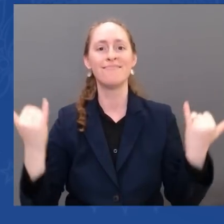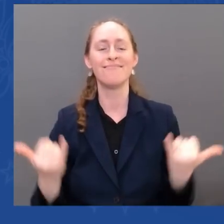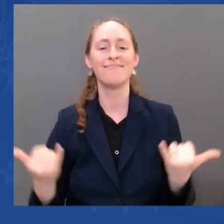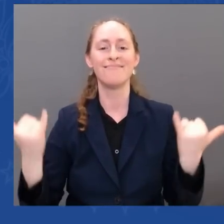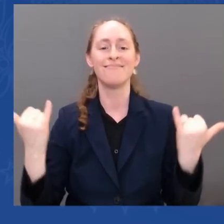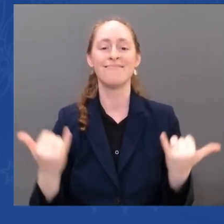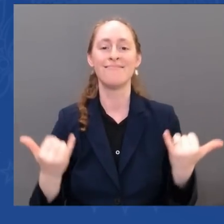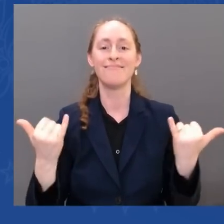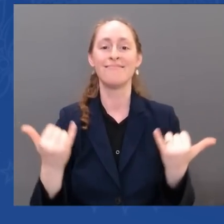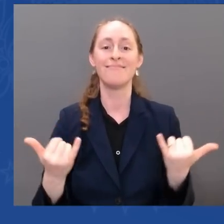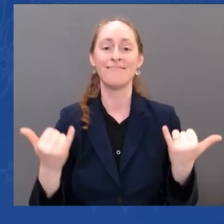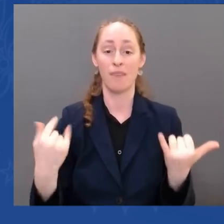ahead of schedule.